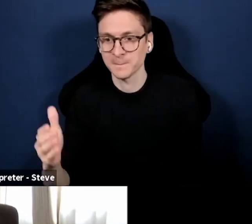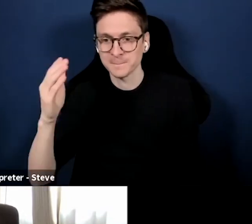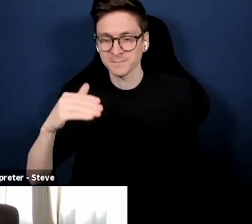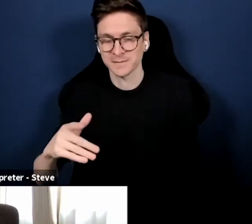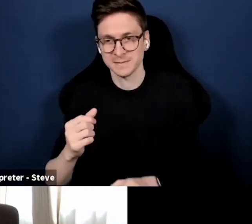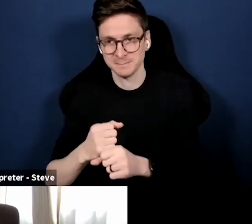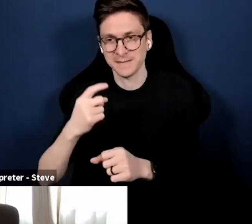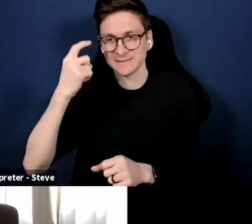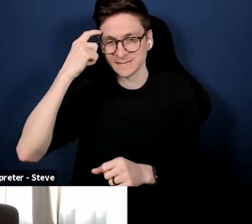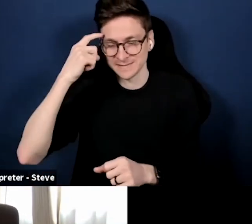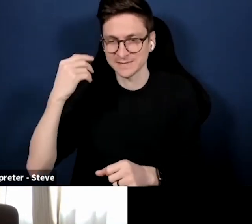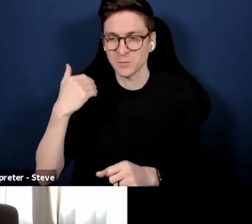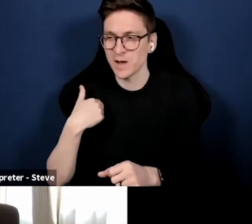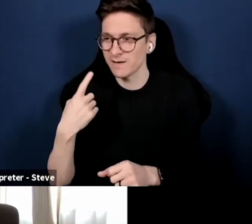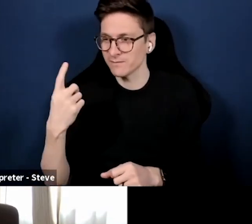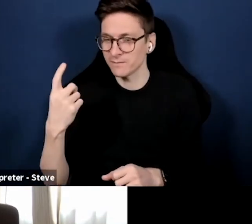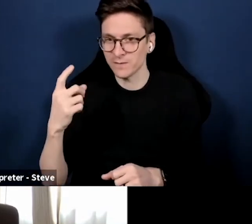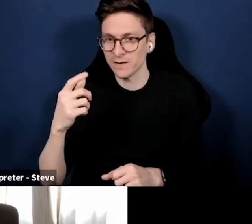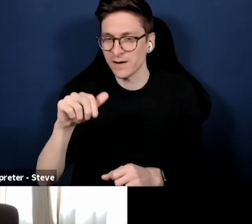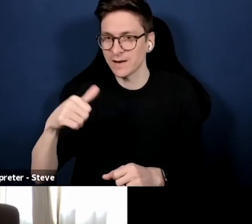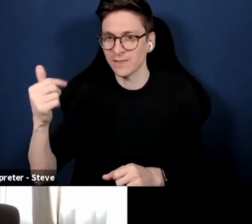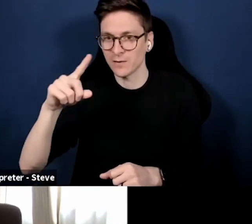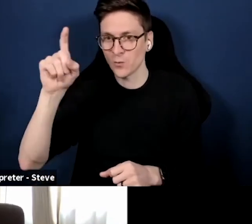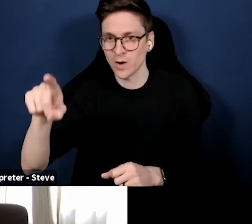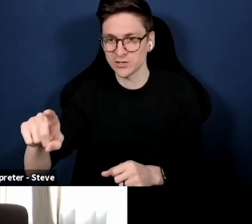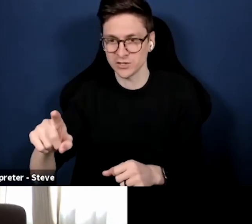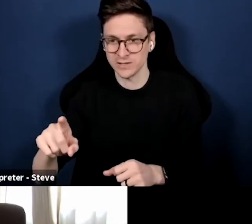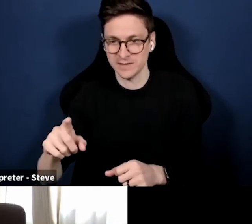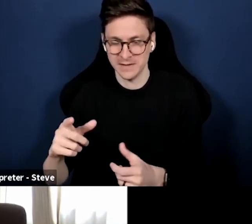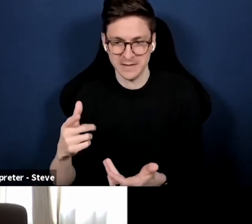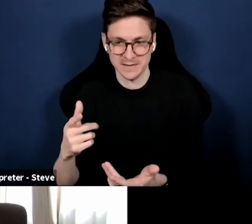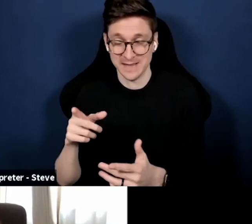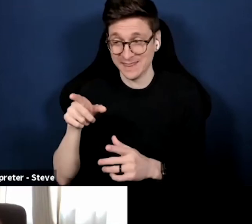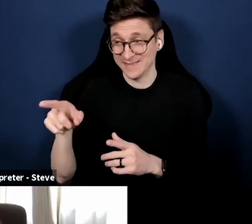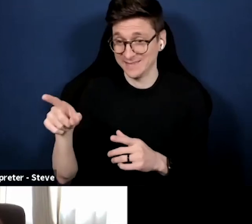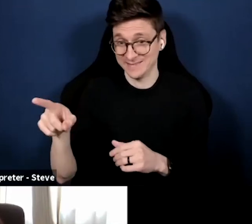i have i wanted to ask so many questions this one is kind of related to what you just mentioned so